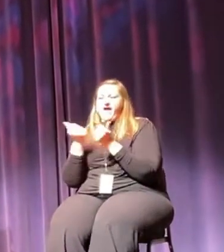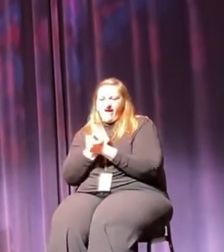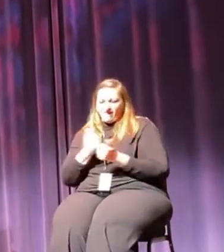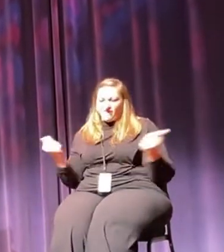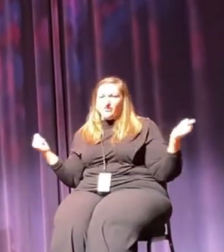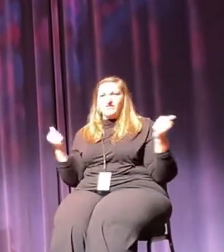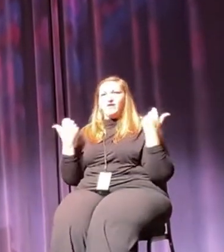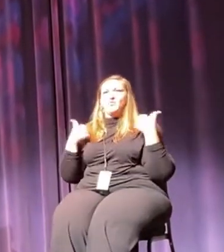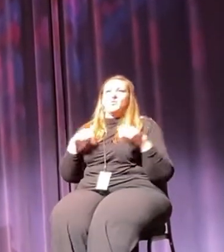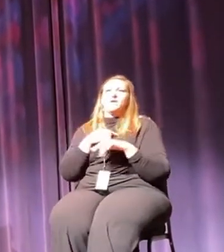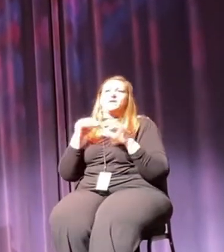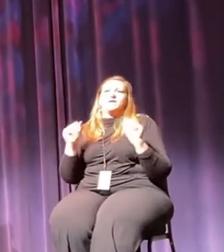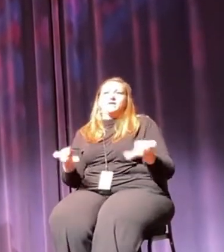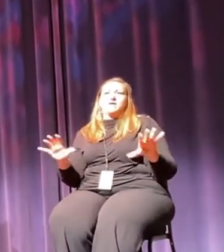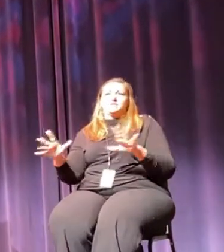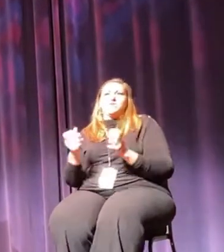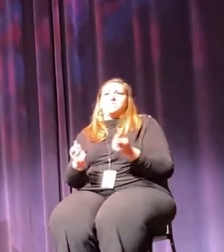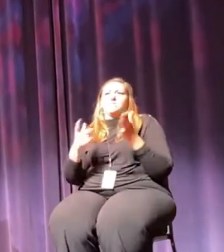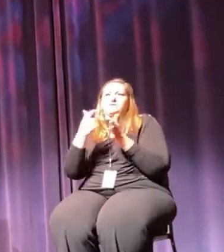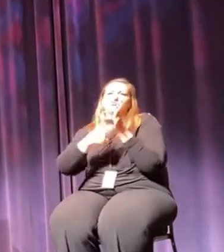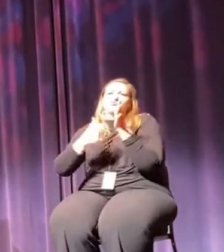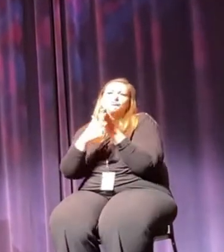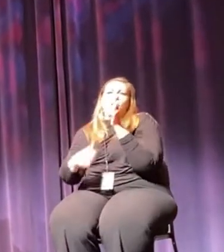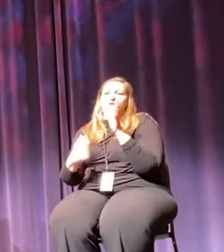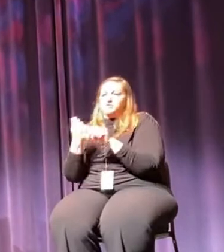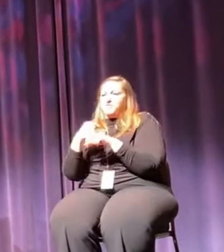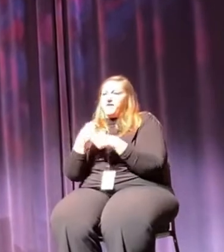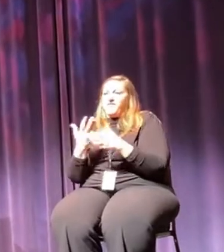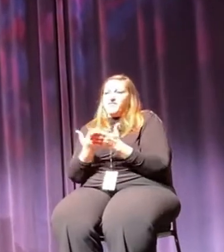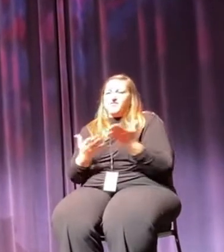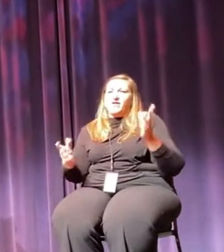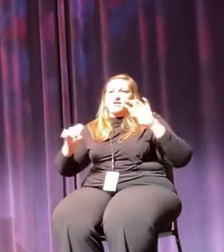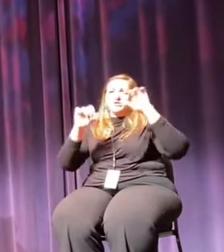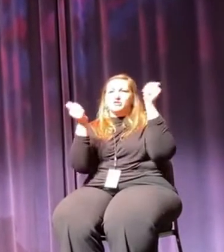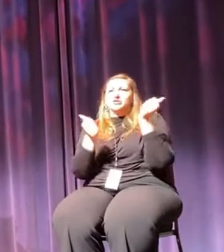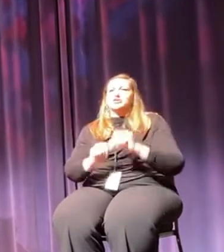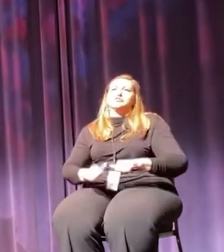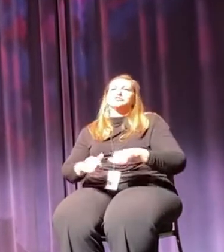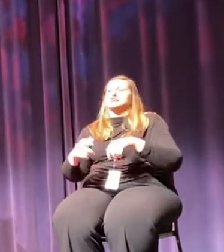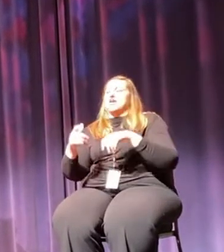Let's show them how much it costs to make a thing shaped like us.